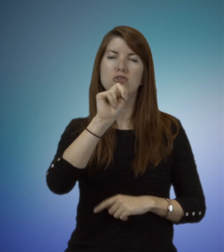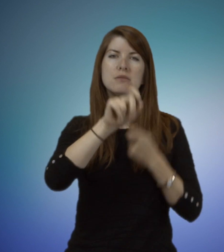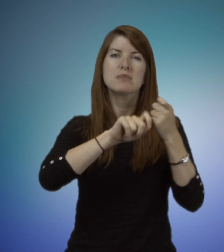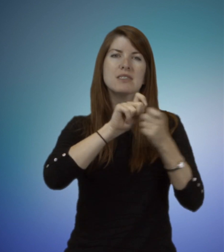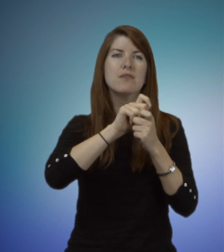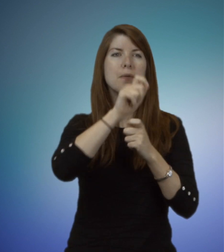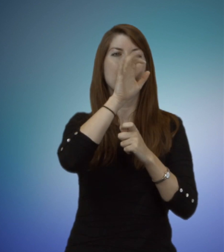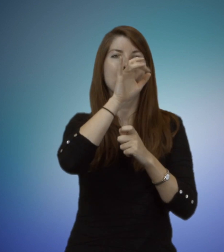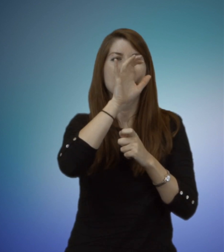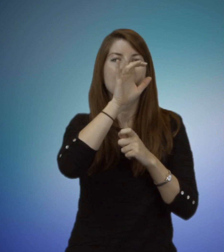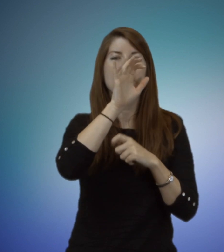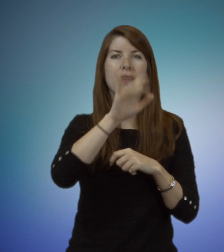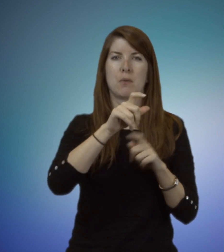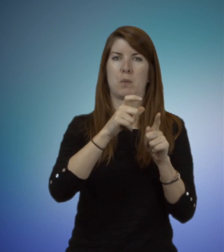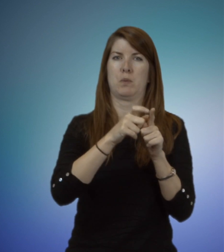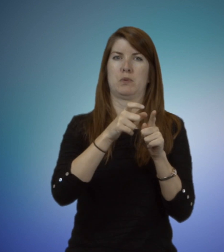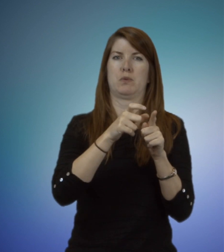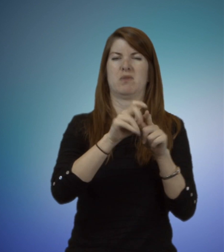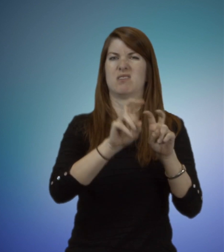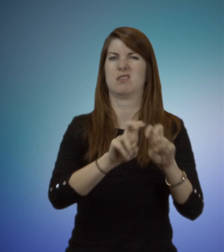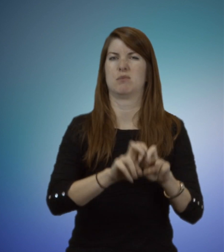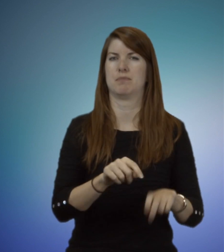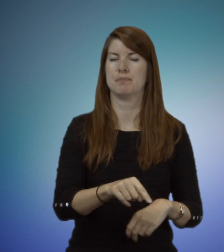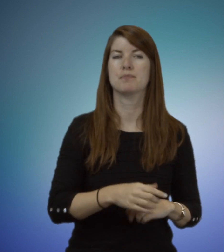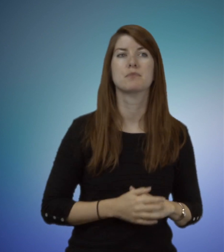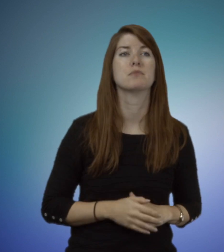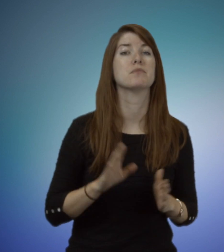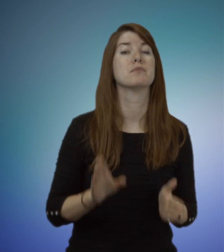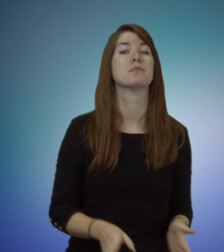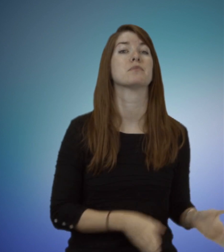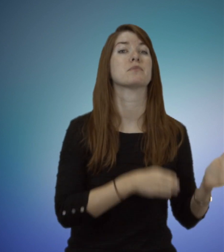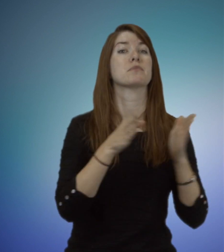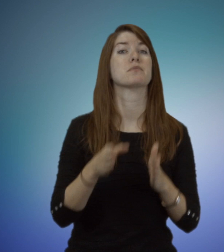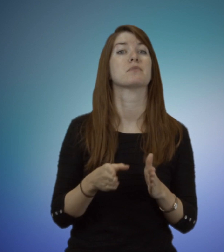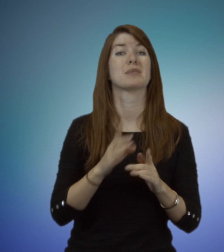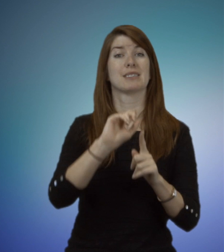Single word vocabulary tests are used to assess a child's word knowledge,